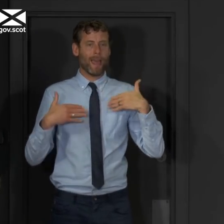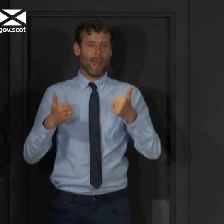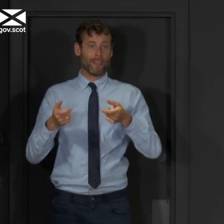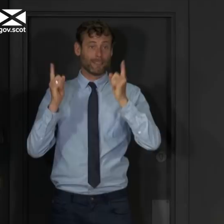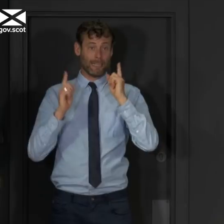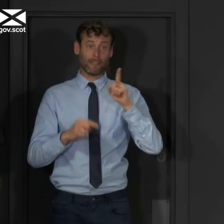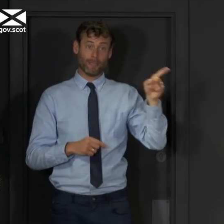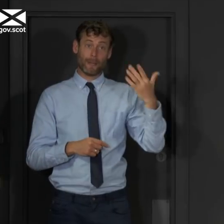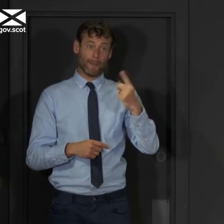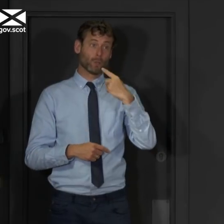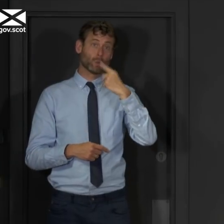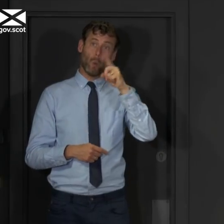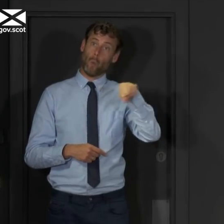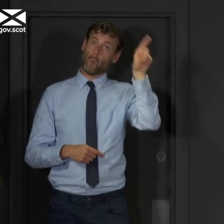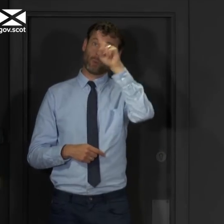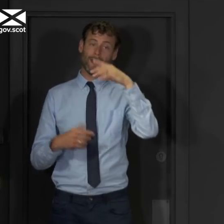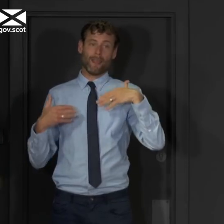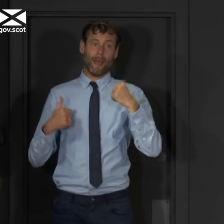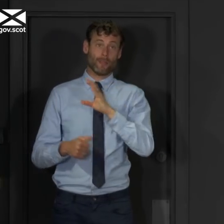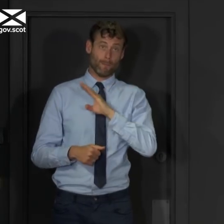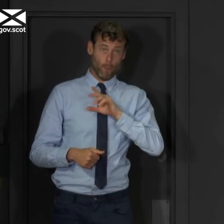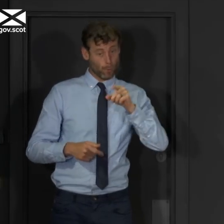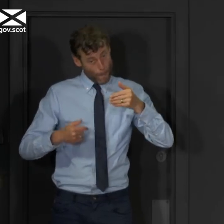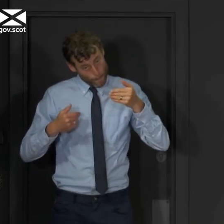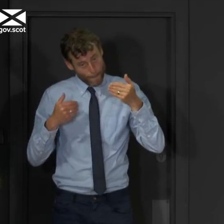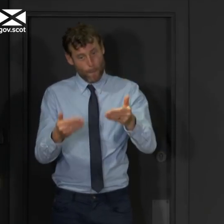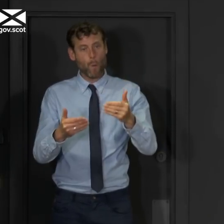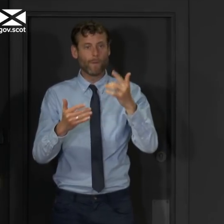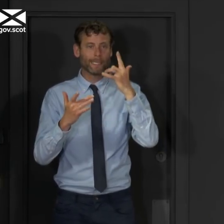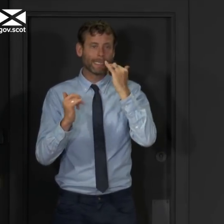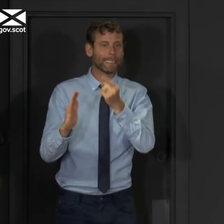with health boards. And part of the reason we're publishing data, the initial data was